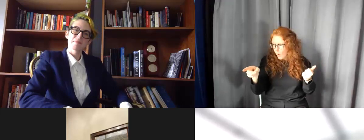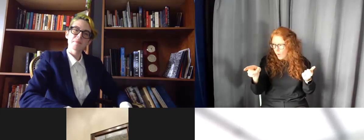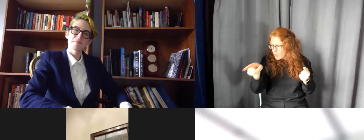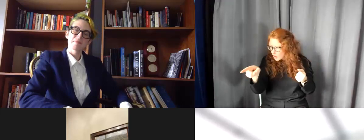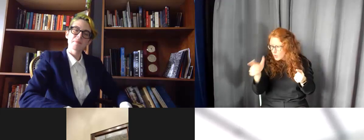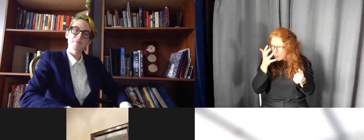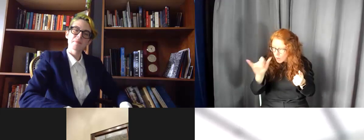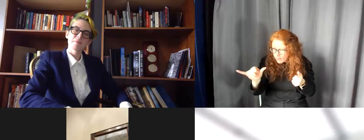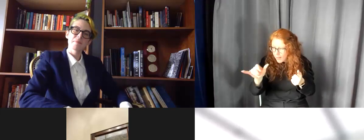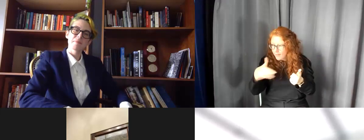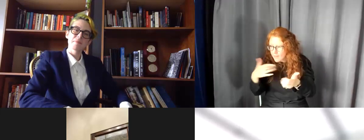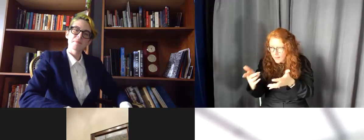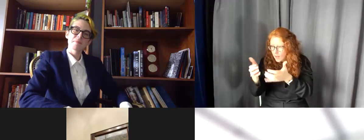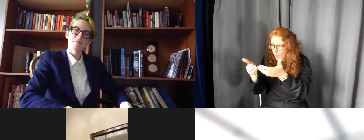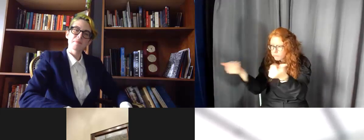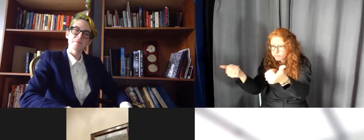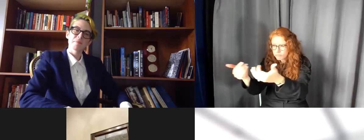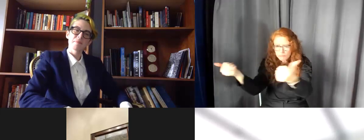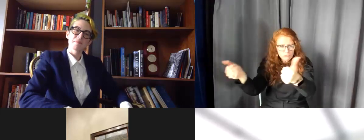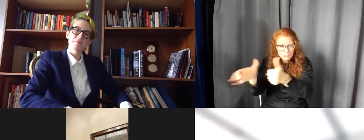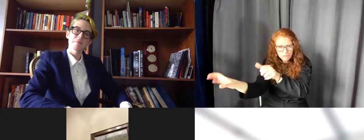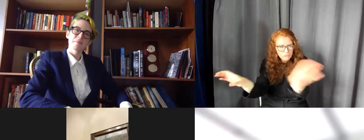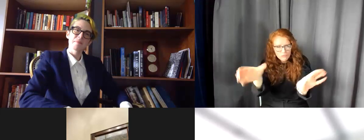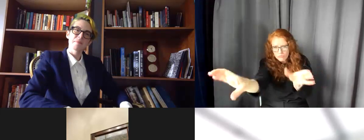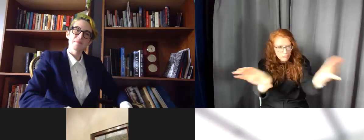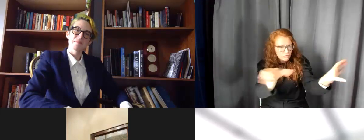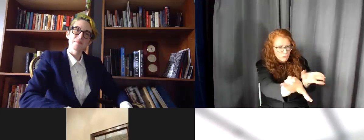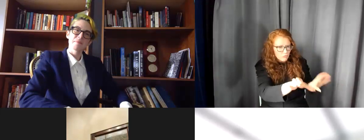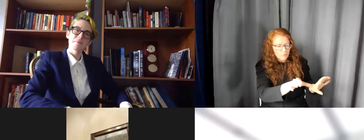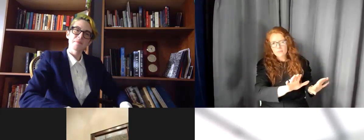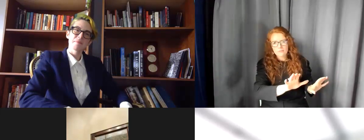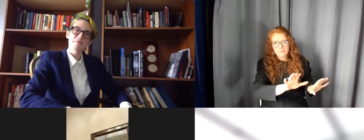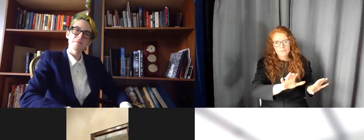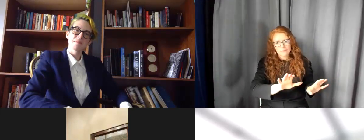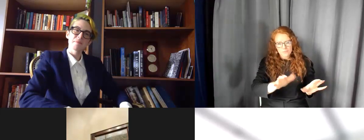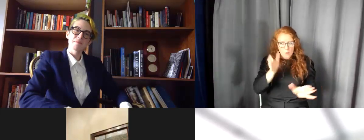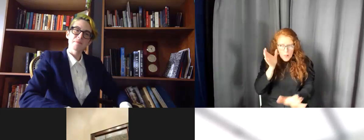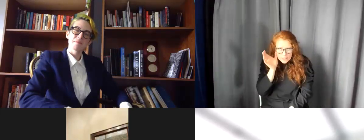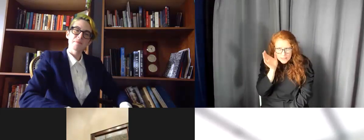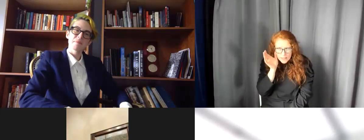Jordan Radford: just to include them. What Jordan Radford: with all those support that they need to